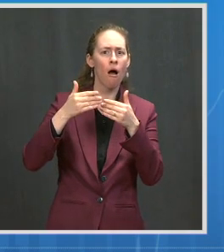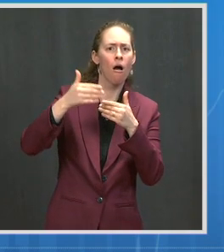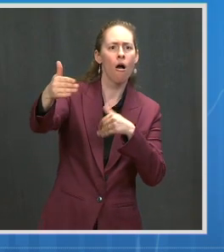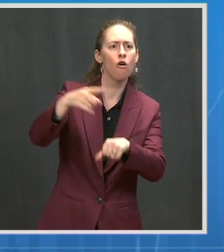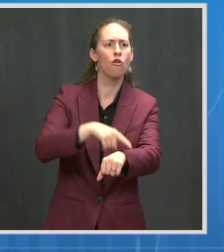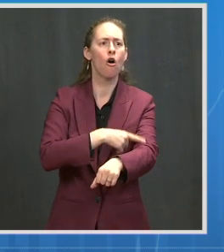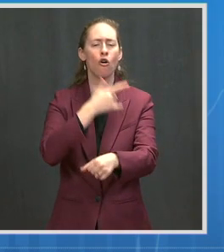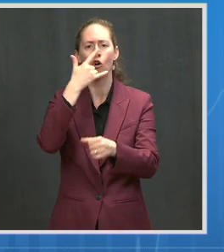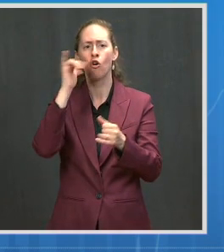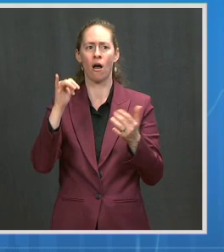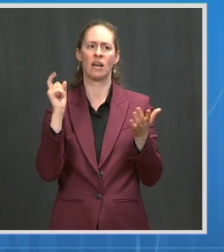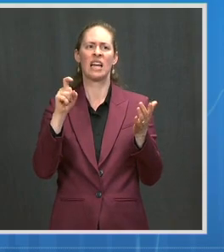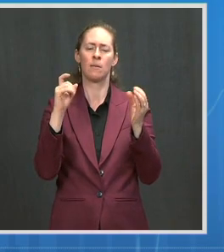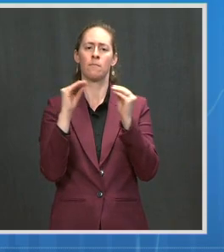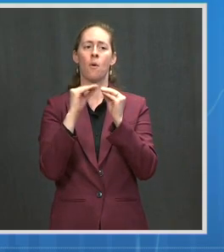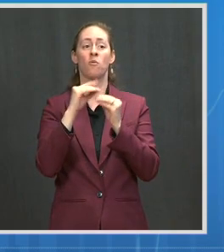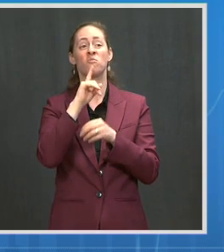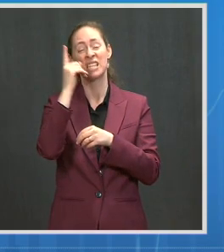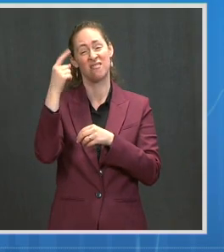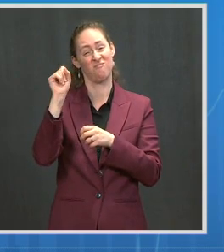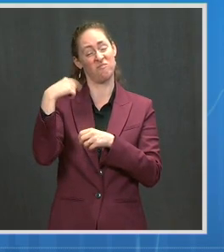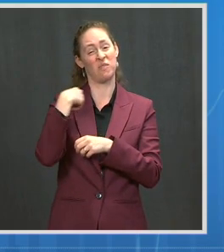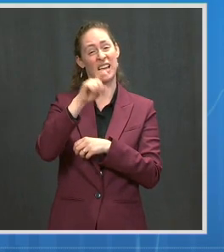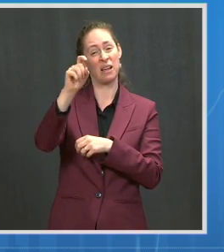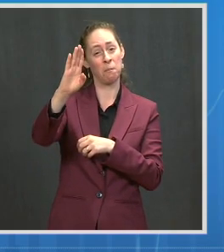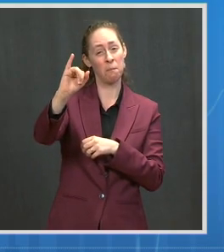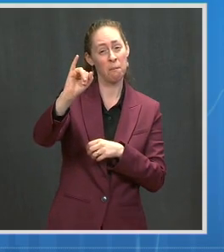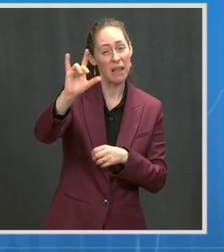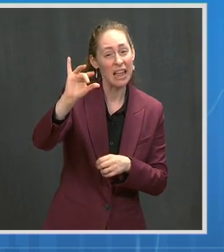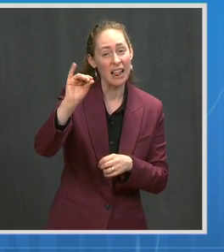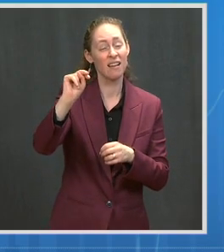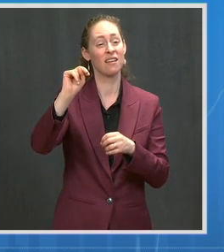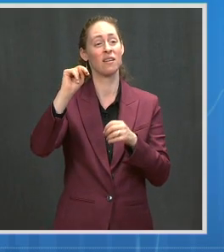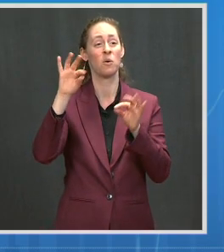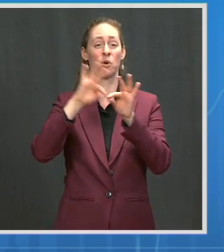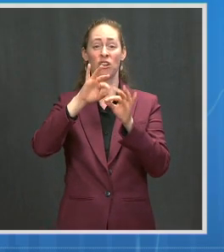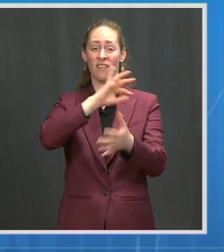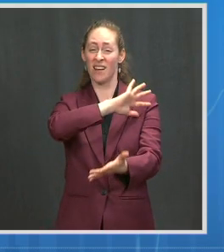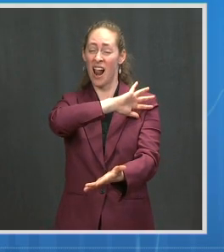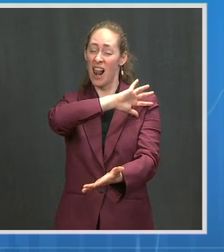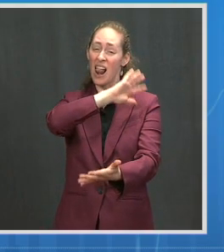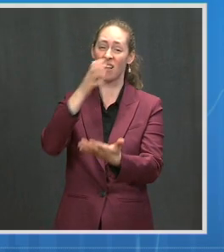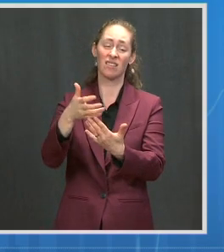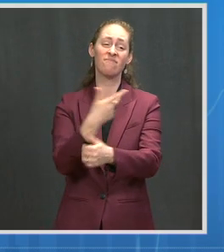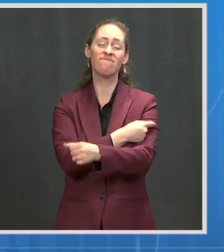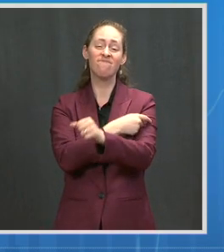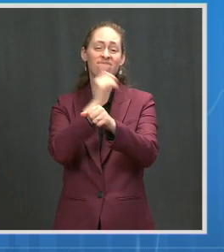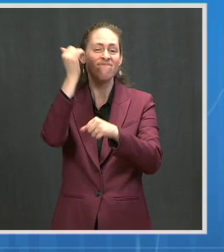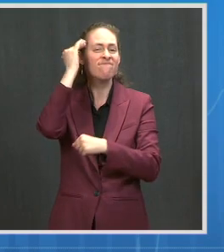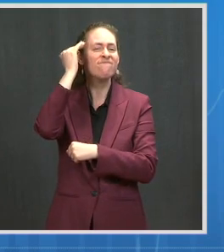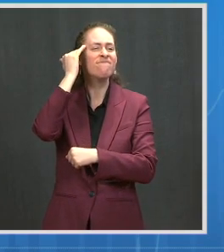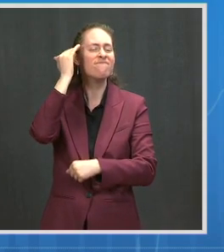we will create manufacturing; we will export, as we've already begun to do, from Pfizer and from Moderna --